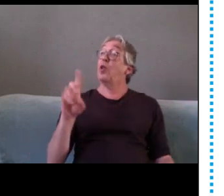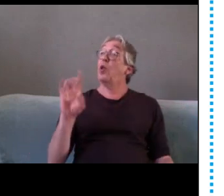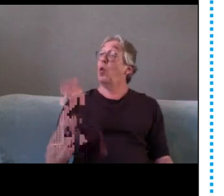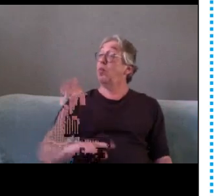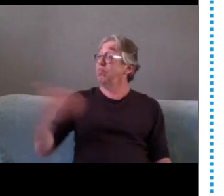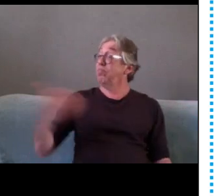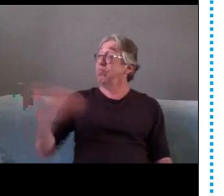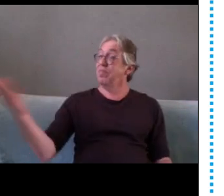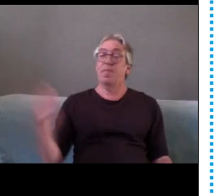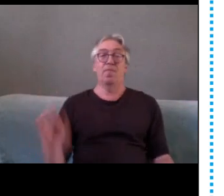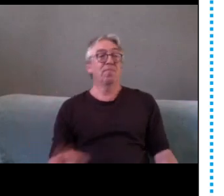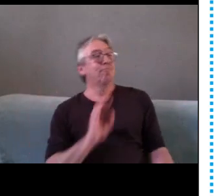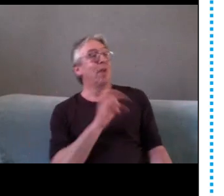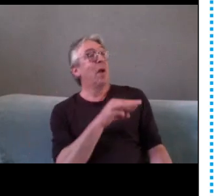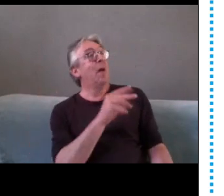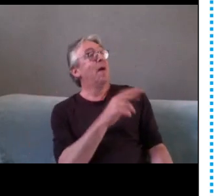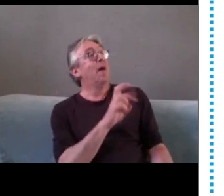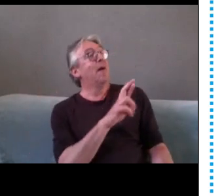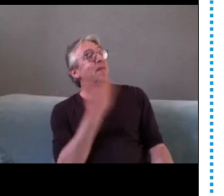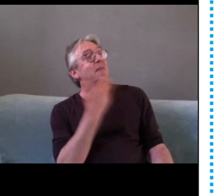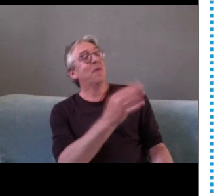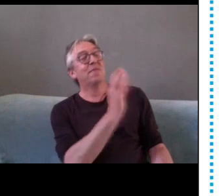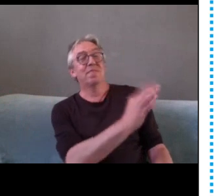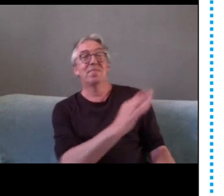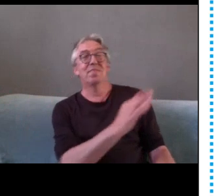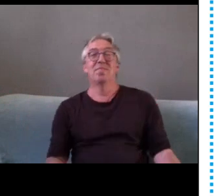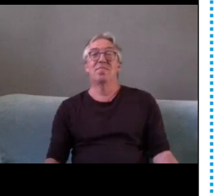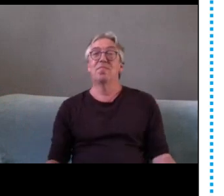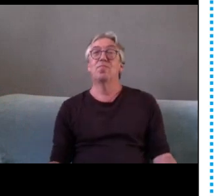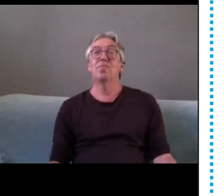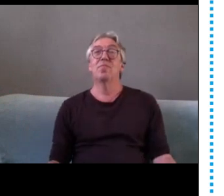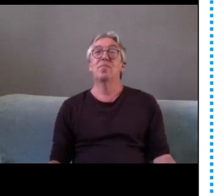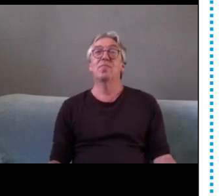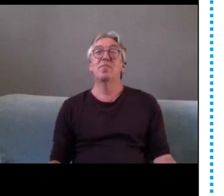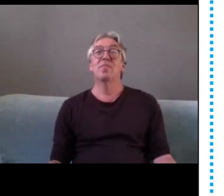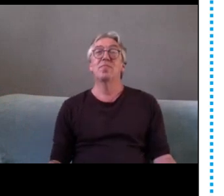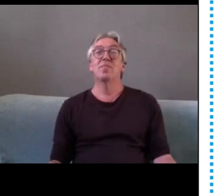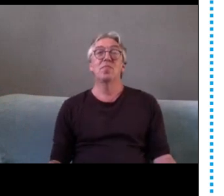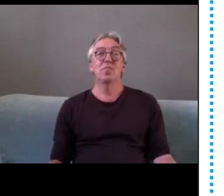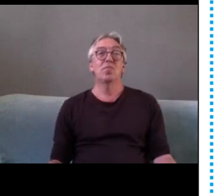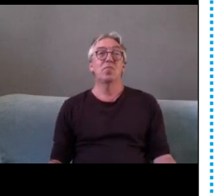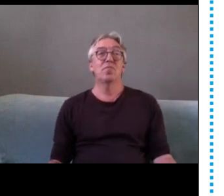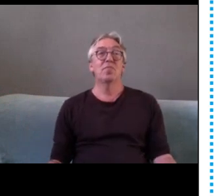Thanks, Mher. We've reached the core part of our webinar.